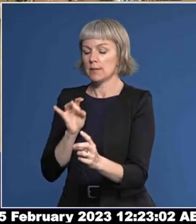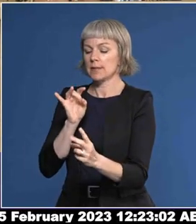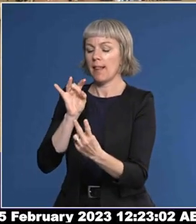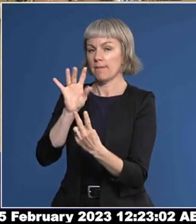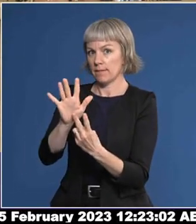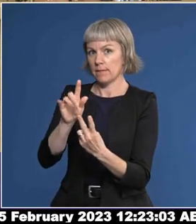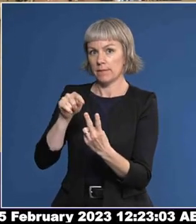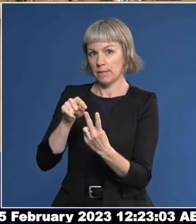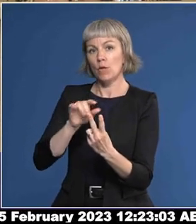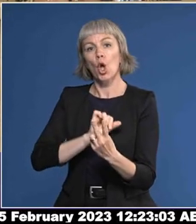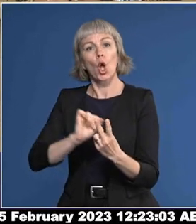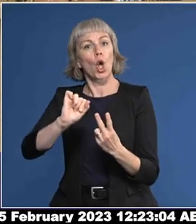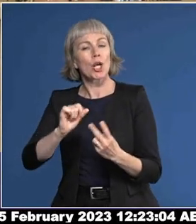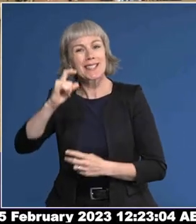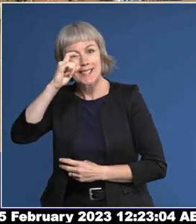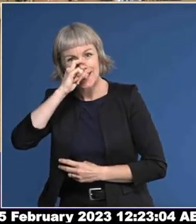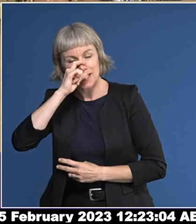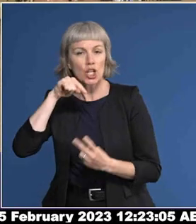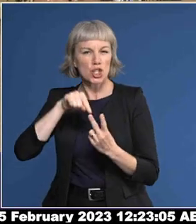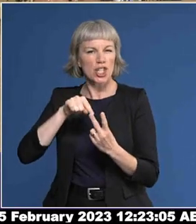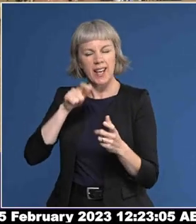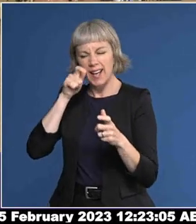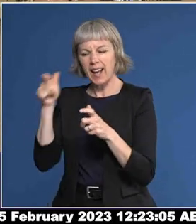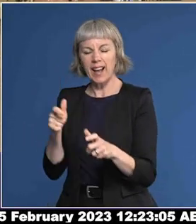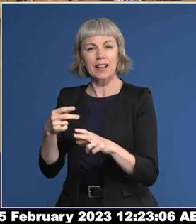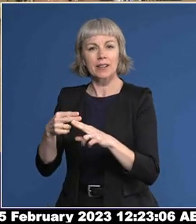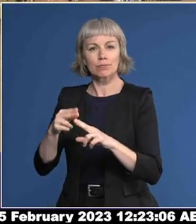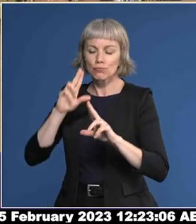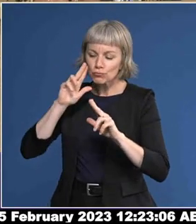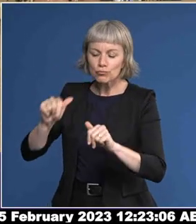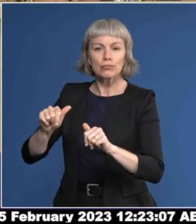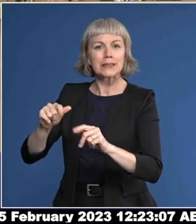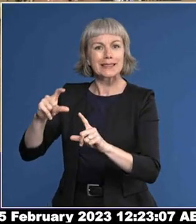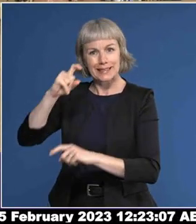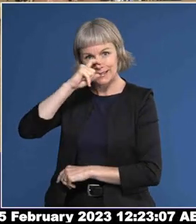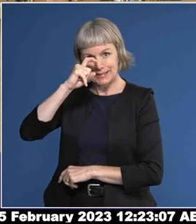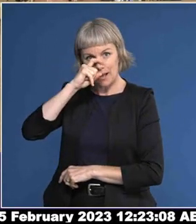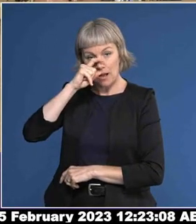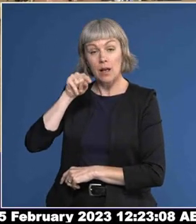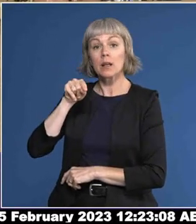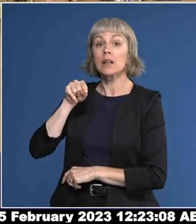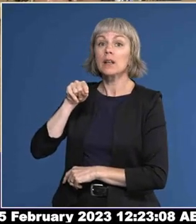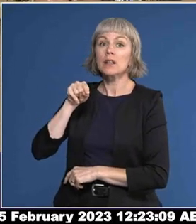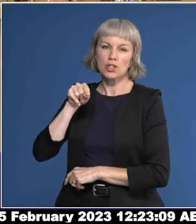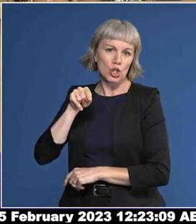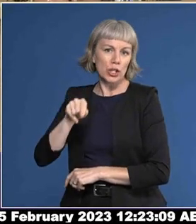she's the guardian for her sister. She has - she also has considerable contact, obviously, with the service system as well.